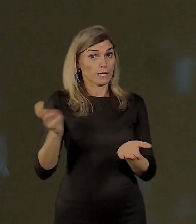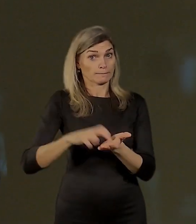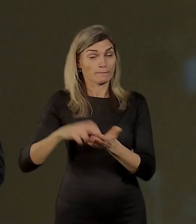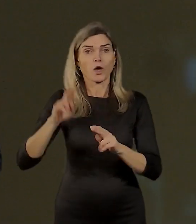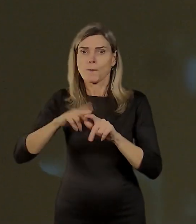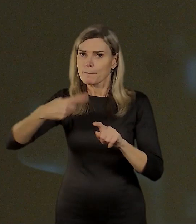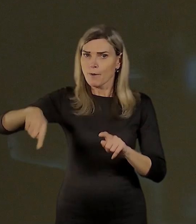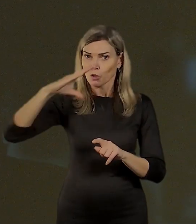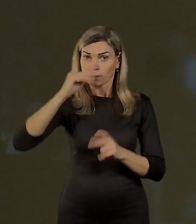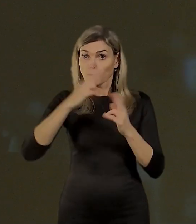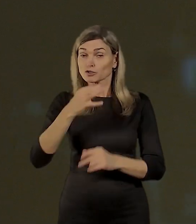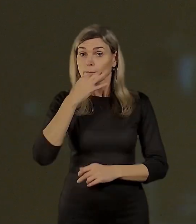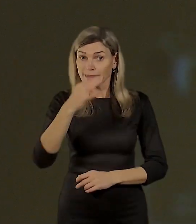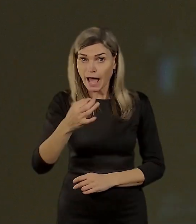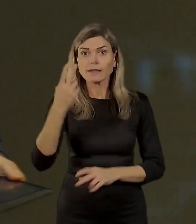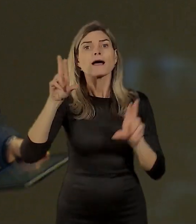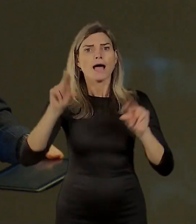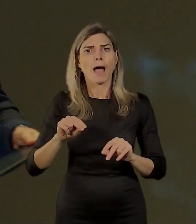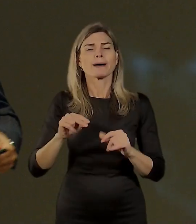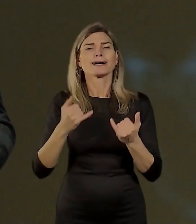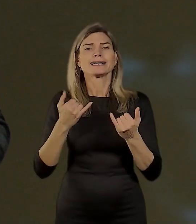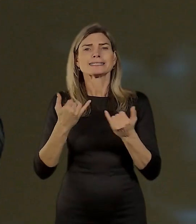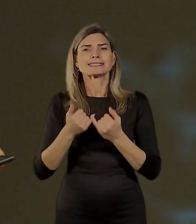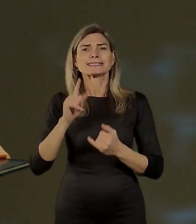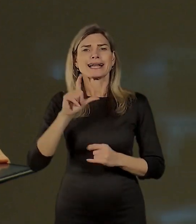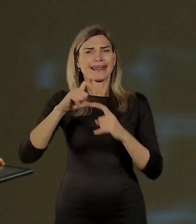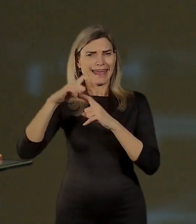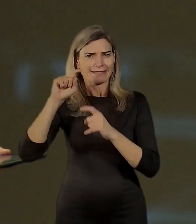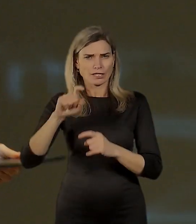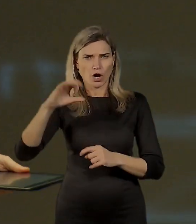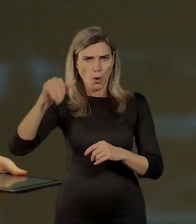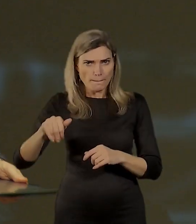ask the panel discussion participants what interests you. This also applies to you if you are following us remotely